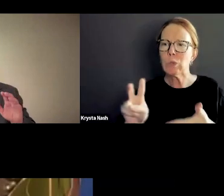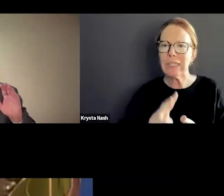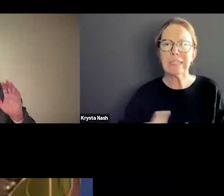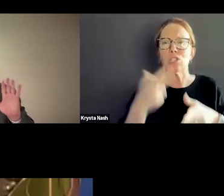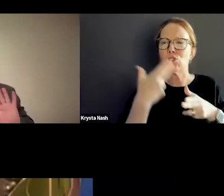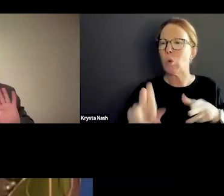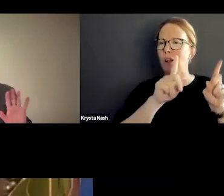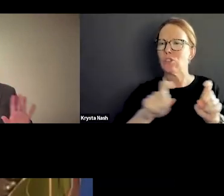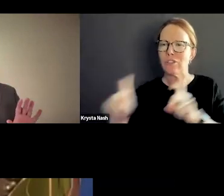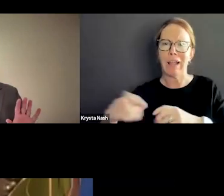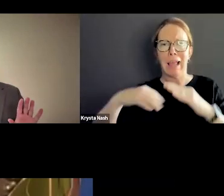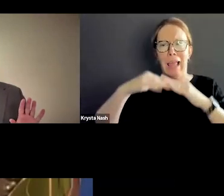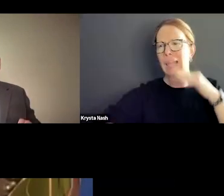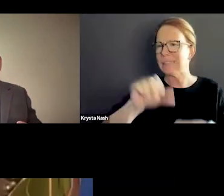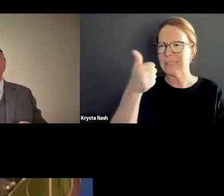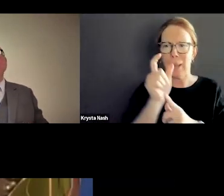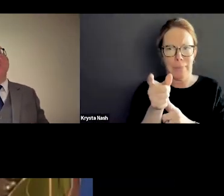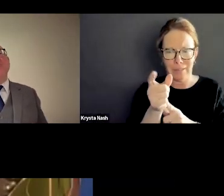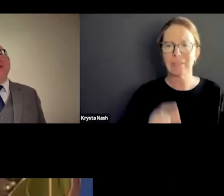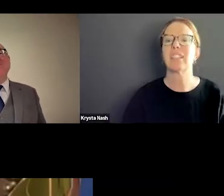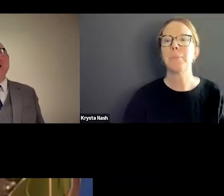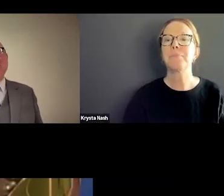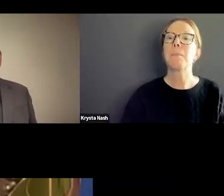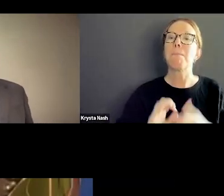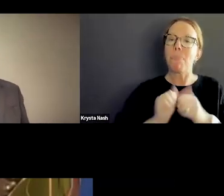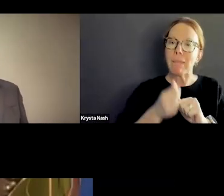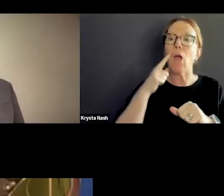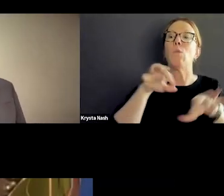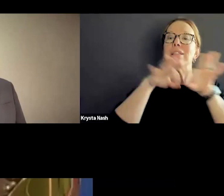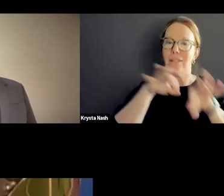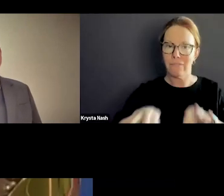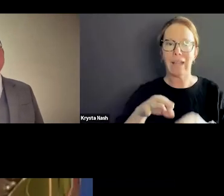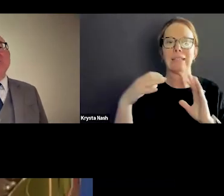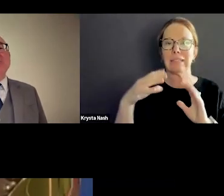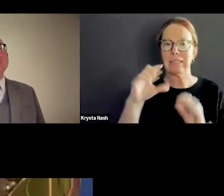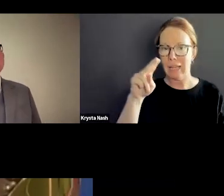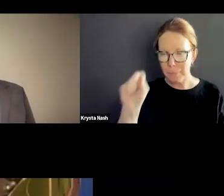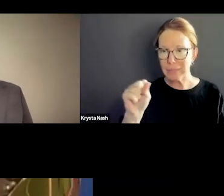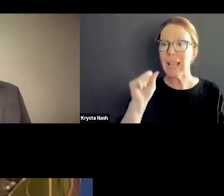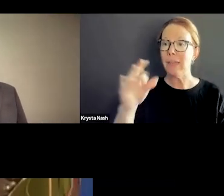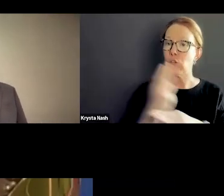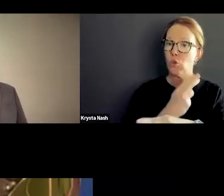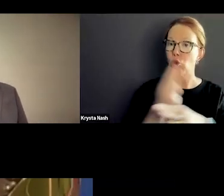It took less than ten minutes to complete. So the way we defined cannabis for this study was if you use any products